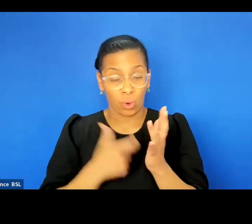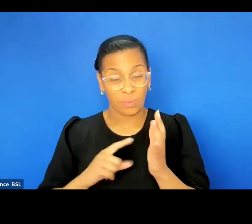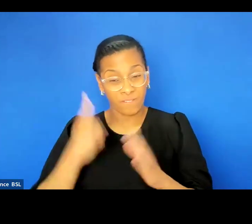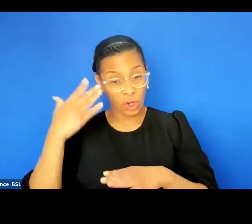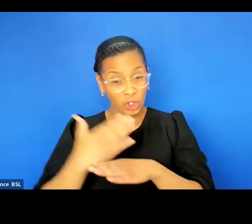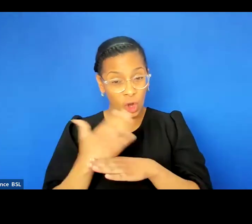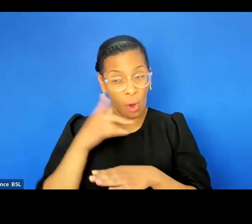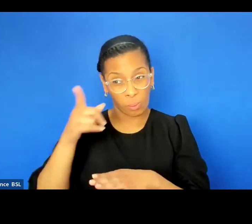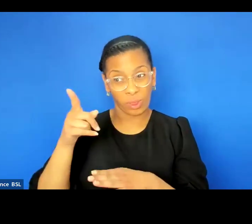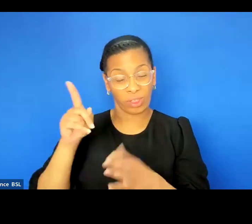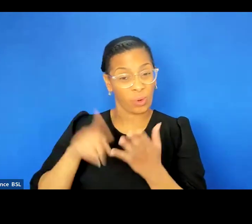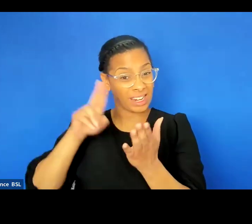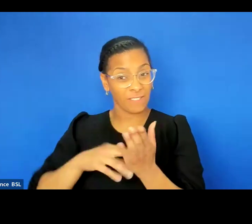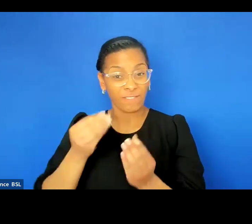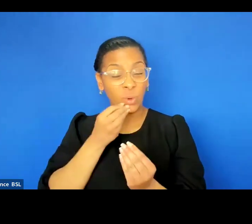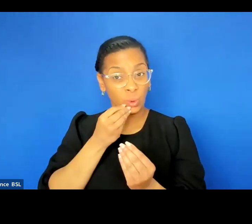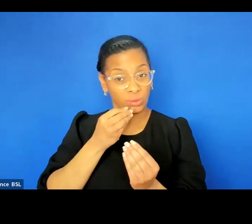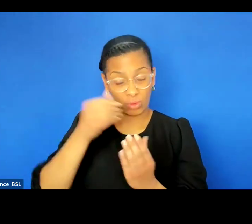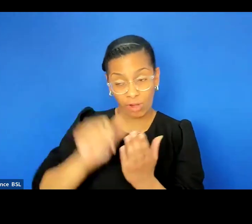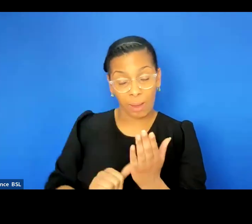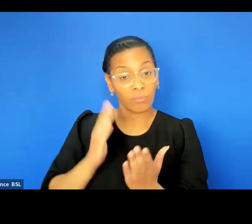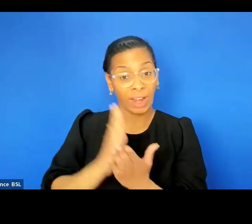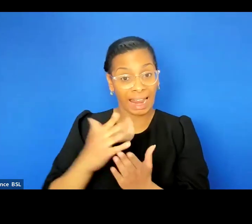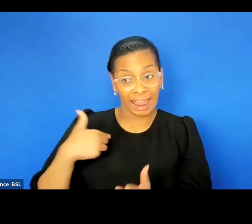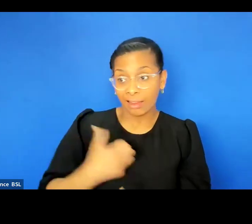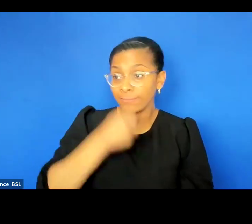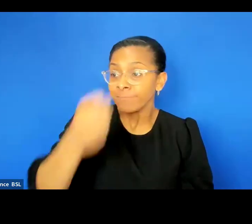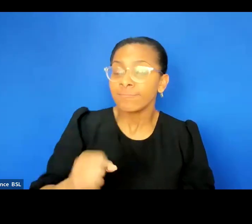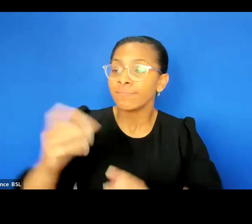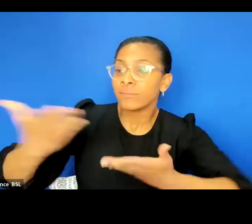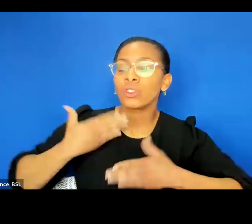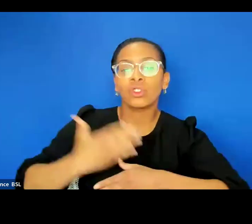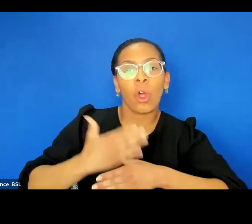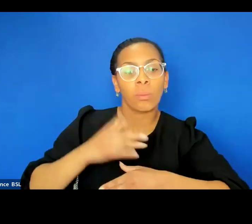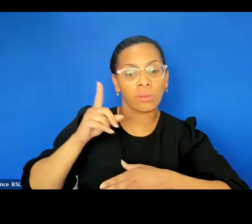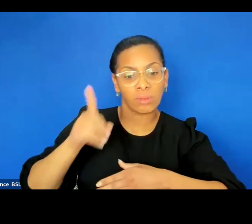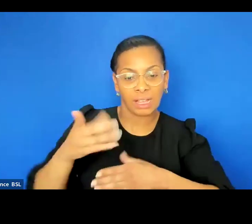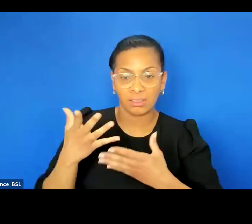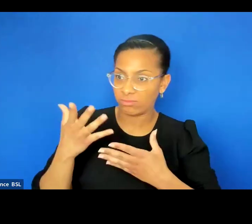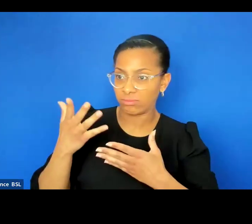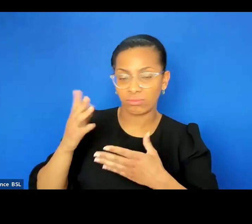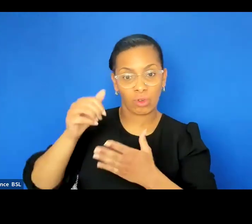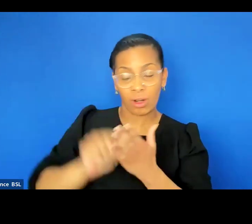I was actually hired as a program officer. And so I was making 500 bucks a month. I didn't care how much money